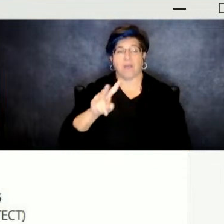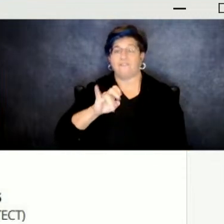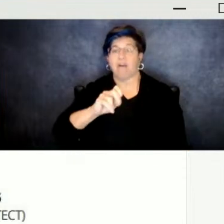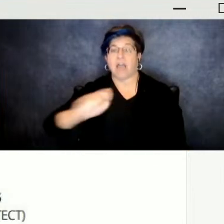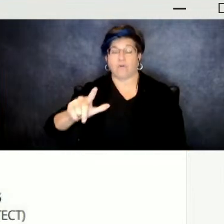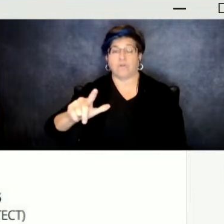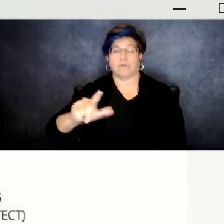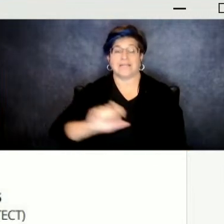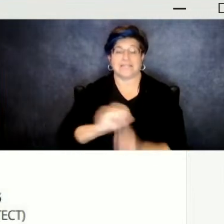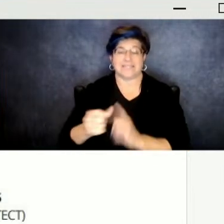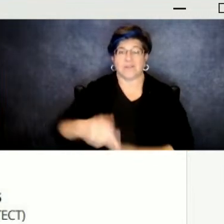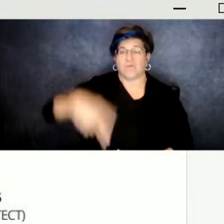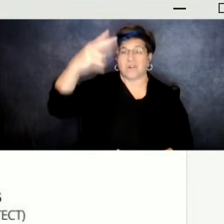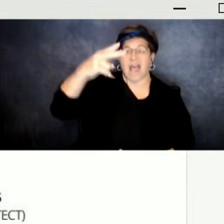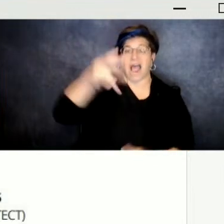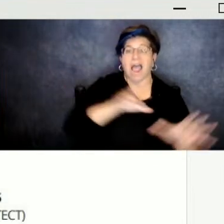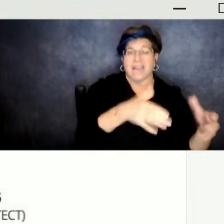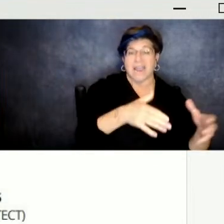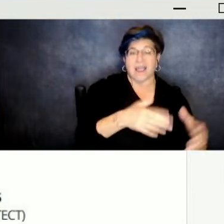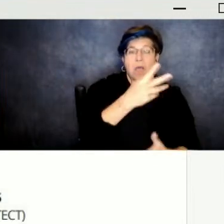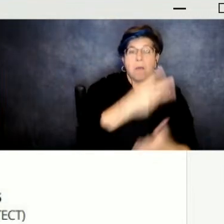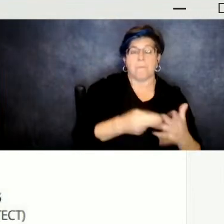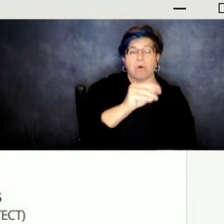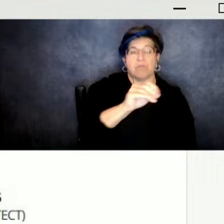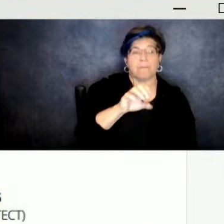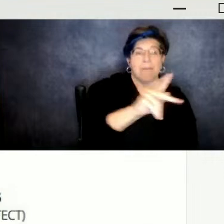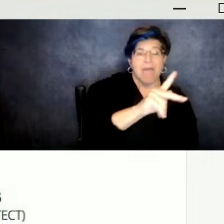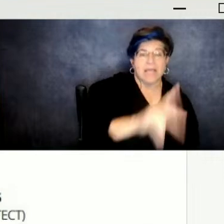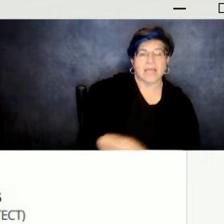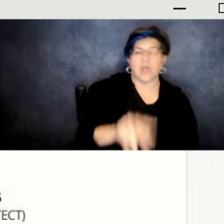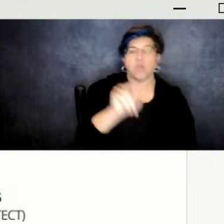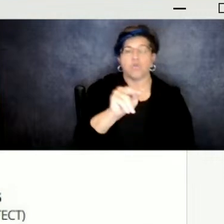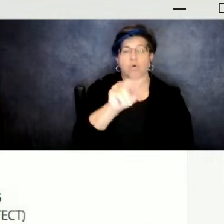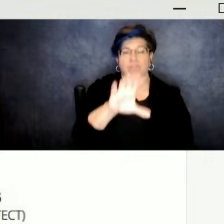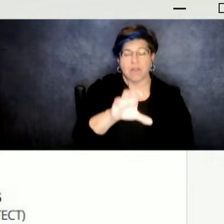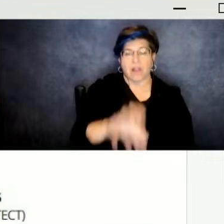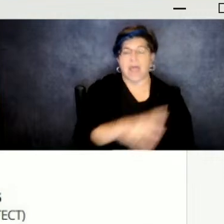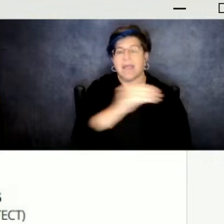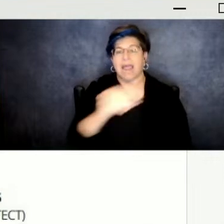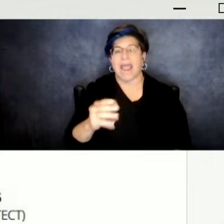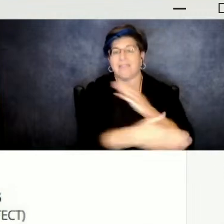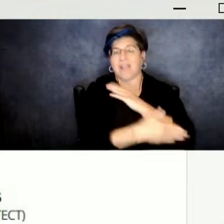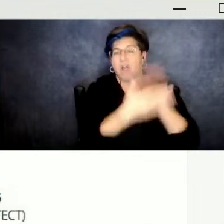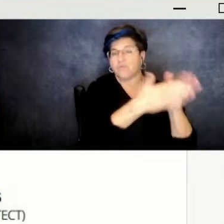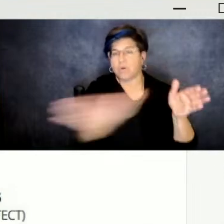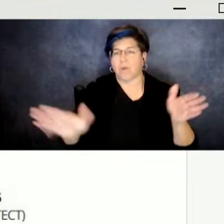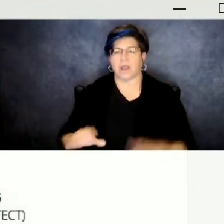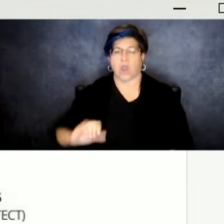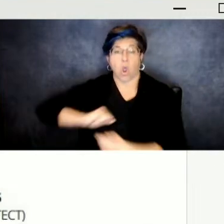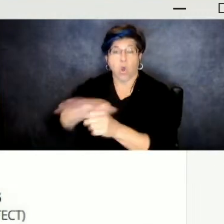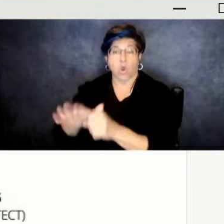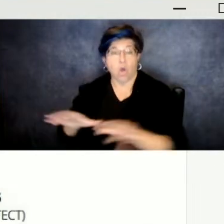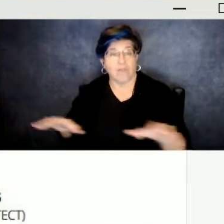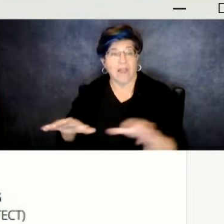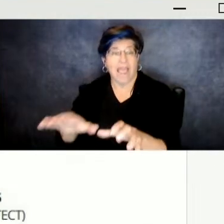SEASON. WE ARE CURRENTLY IN THE VERY HIGH CATEGORY BOTH IN